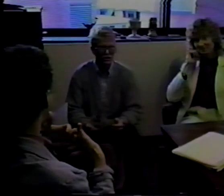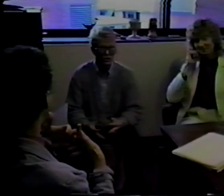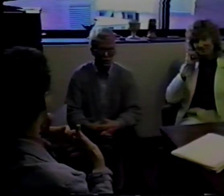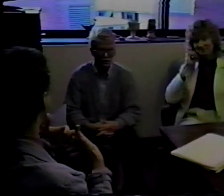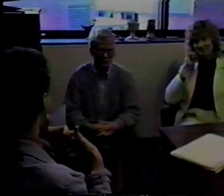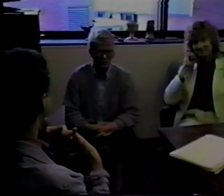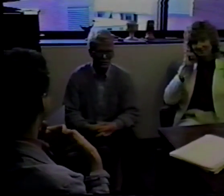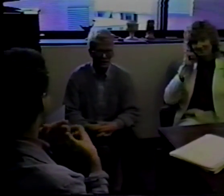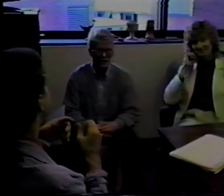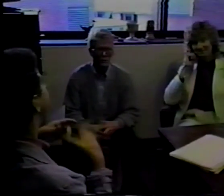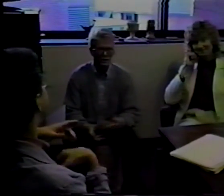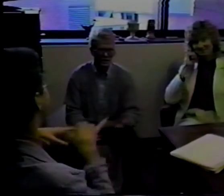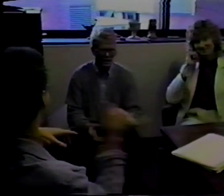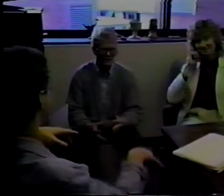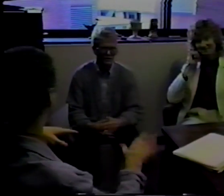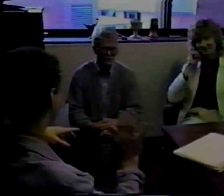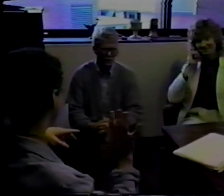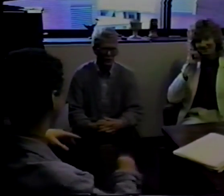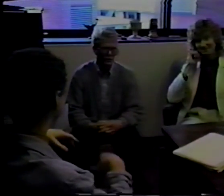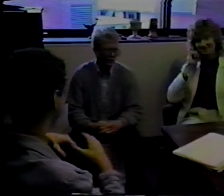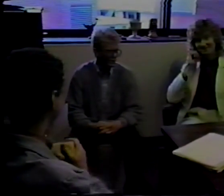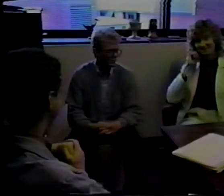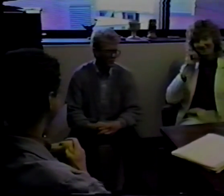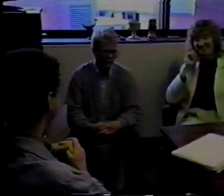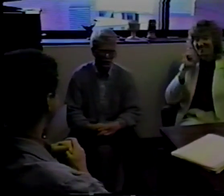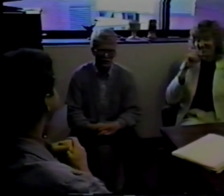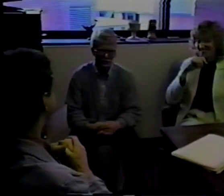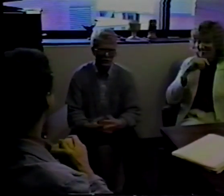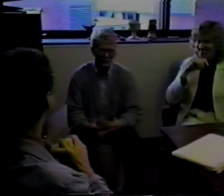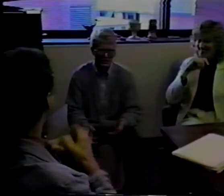slowly and that would indicate the tone or the beep.